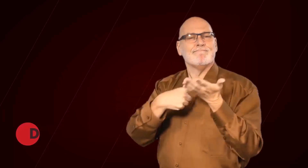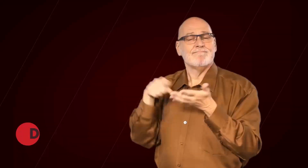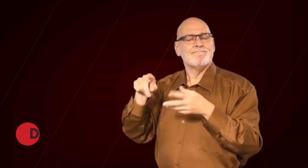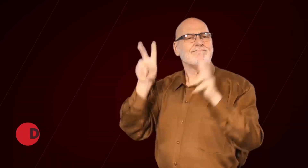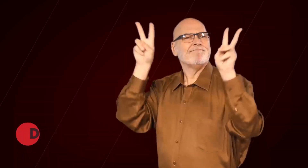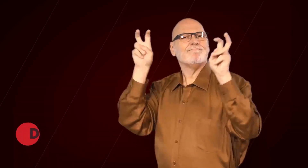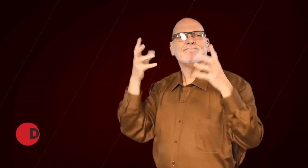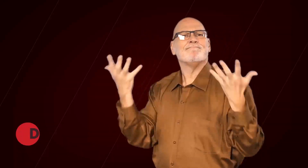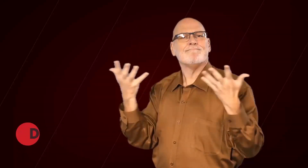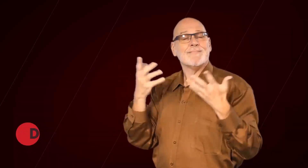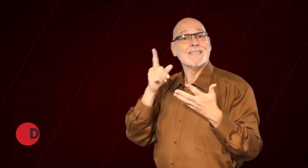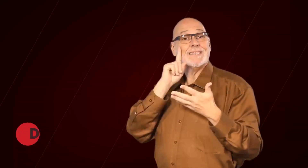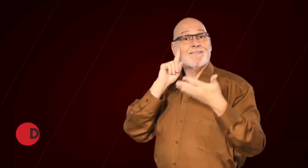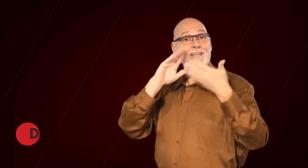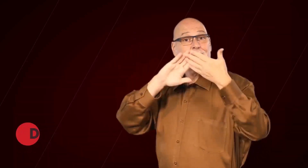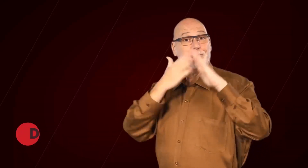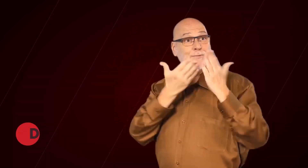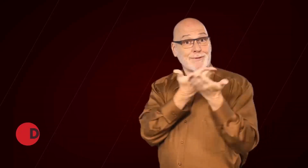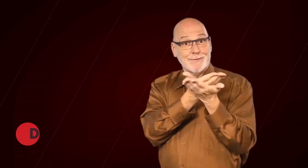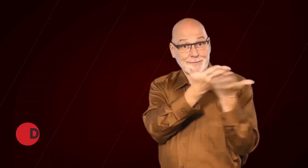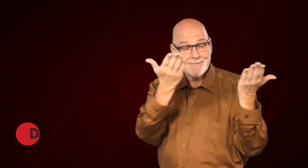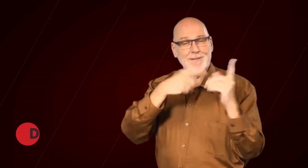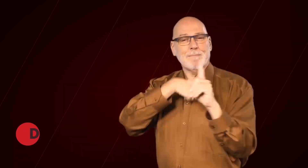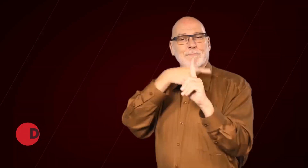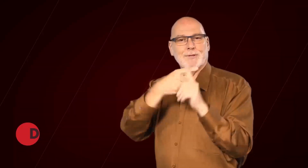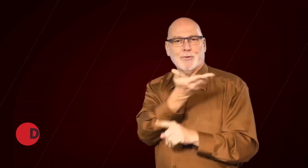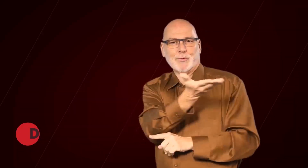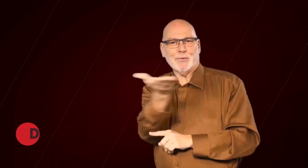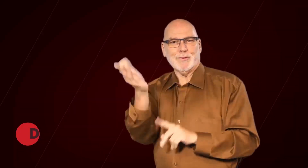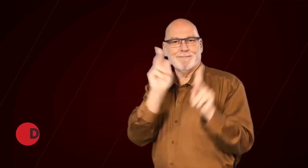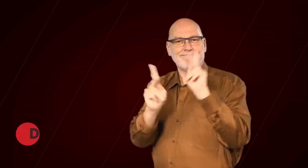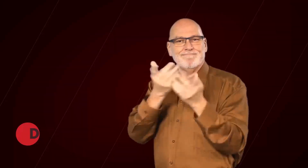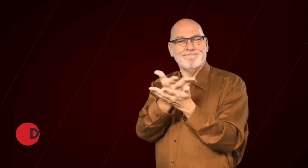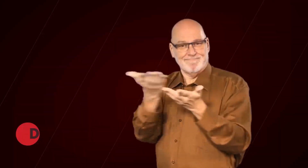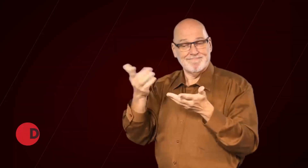"The Deaf Community and You"